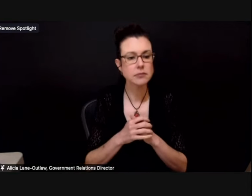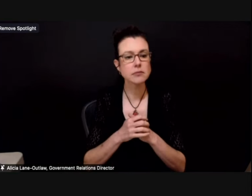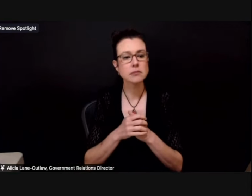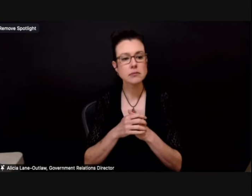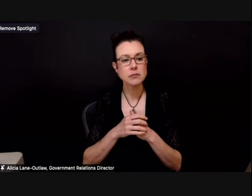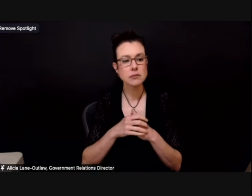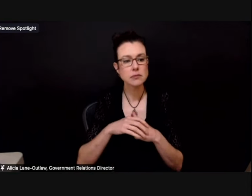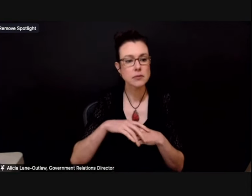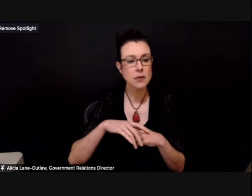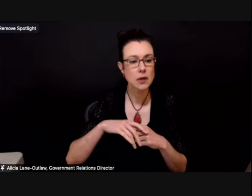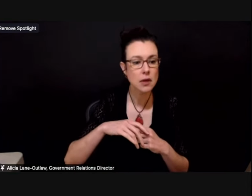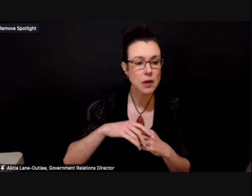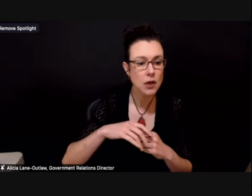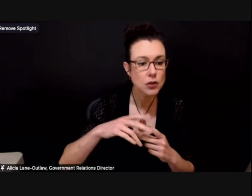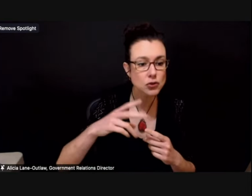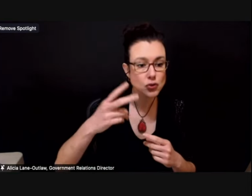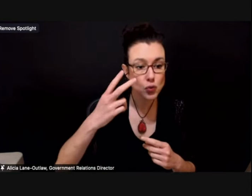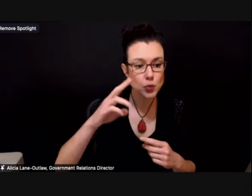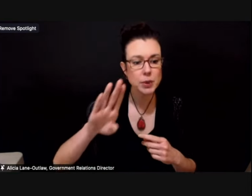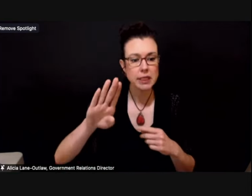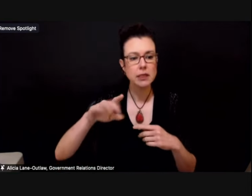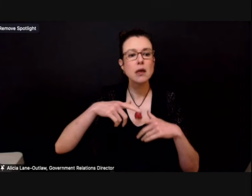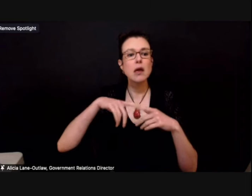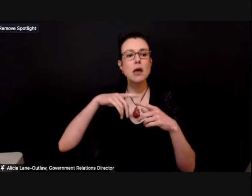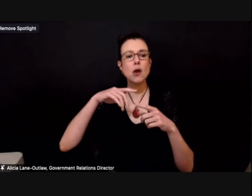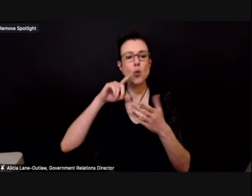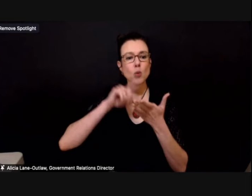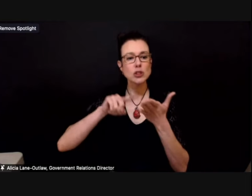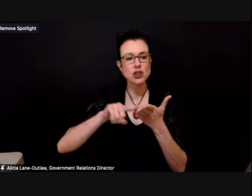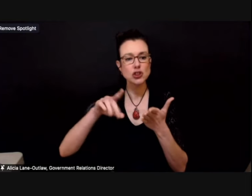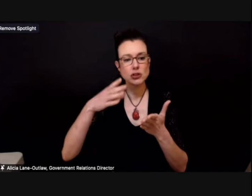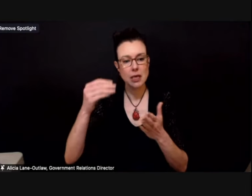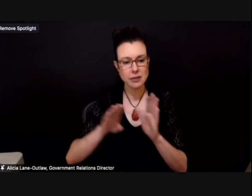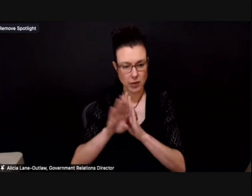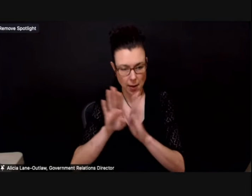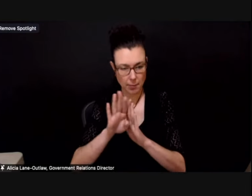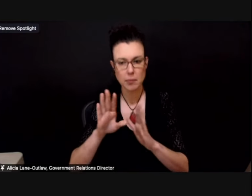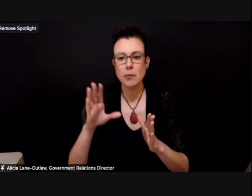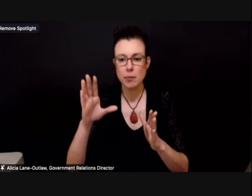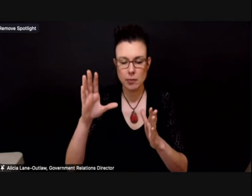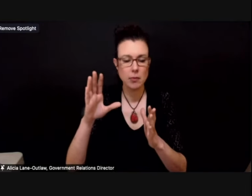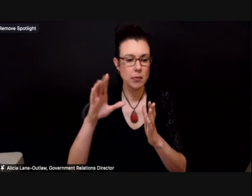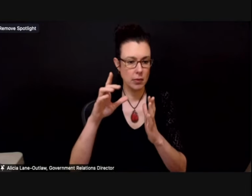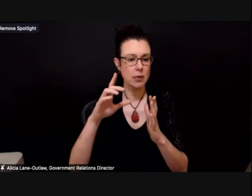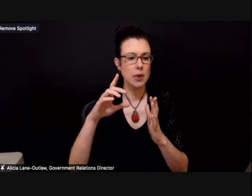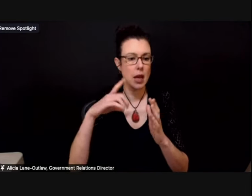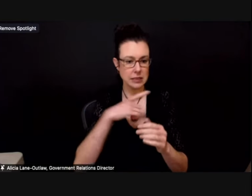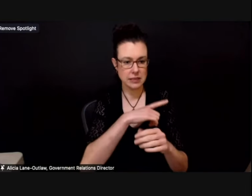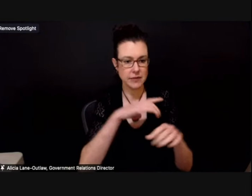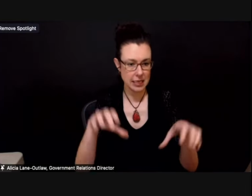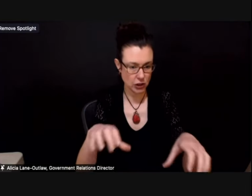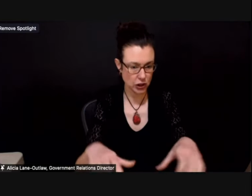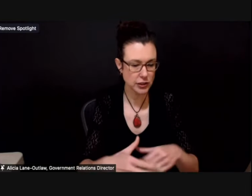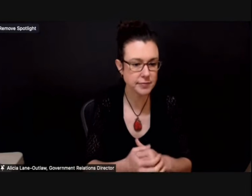Goal #2b: Research and develop legislative actions